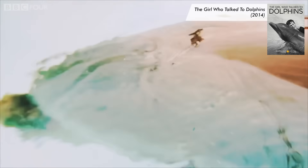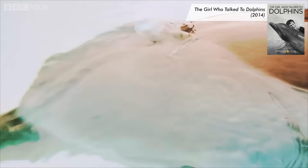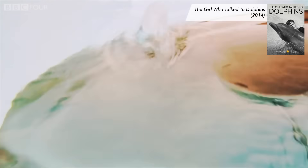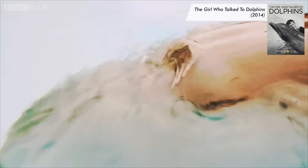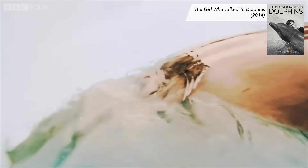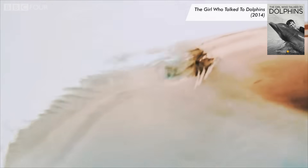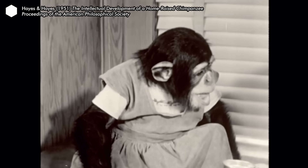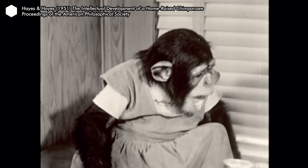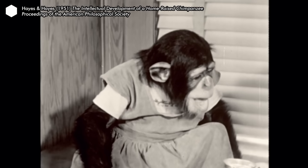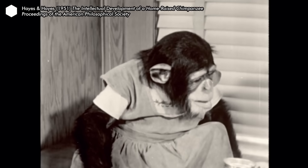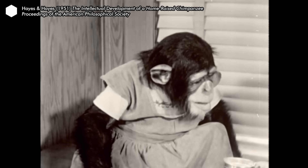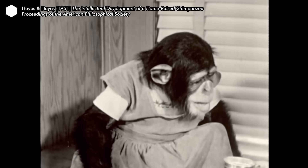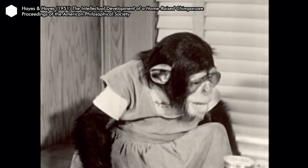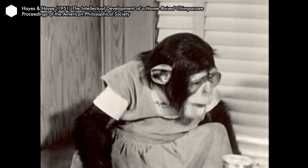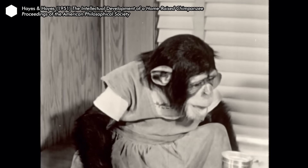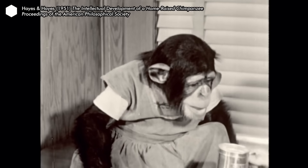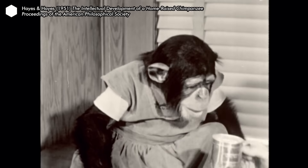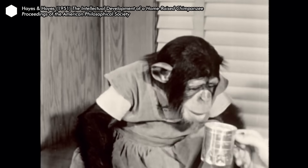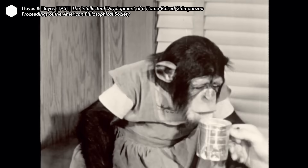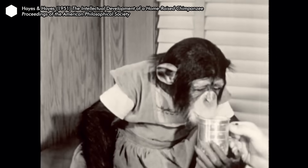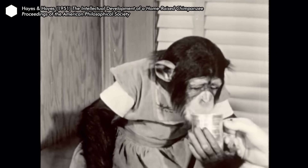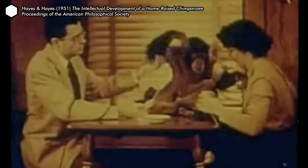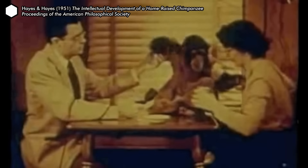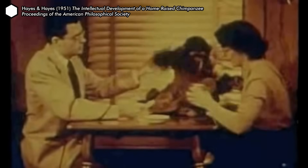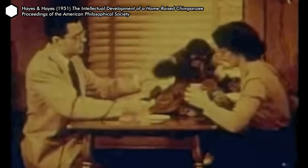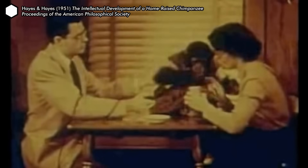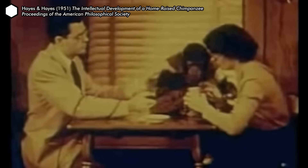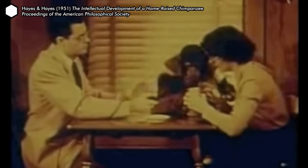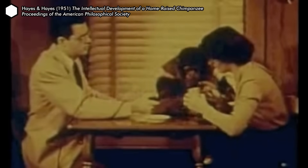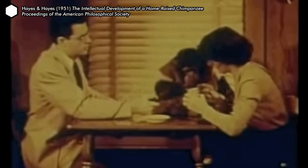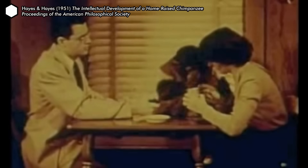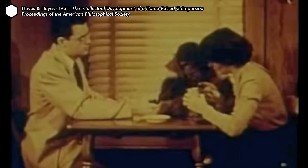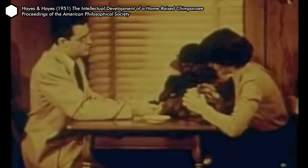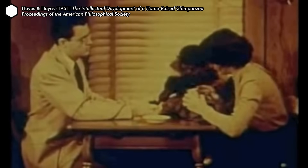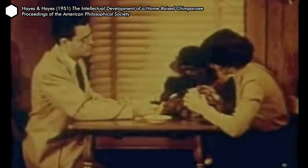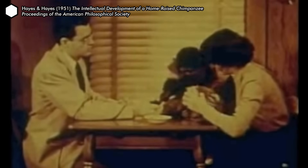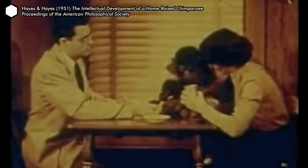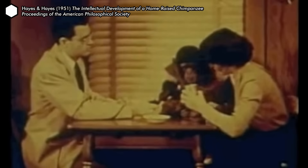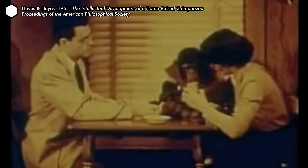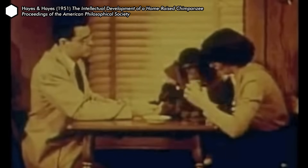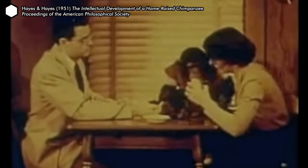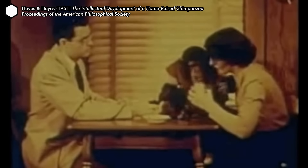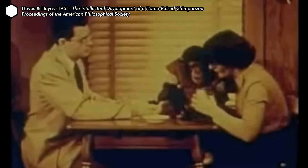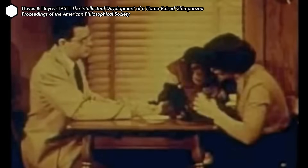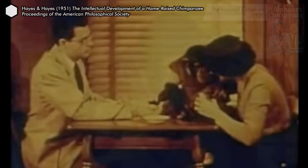speak like dolphins and chimps, but it didn't work. One chimp, Vicky, was taught how to say a handful of words in the late 1940s.